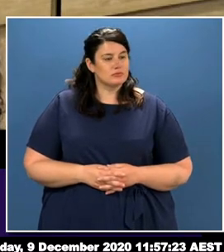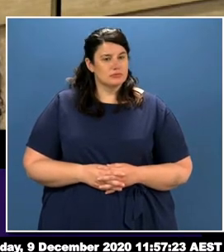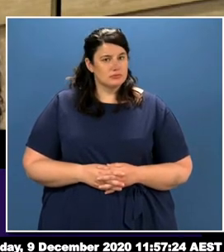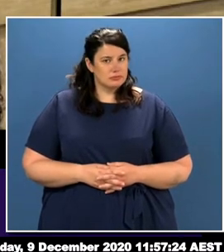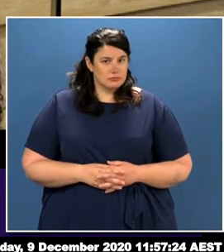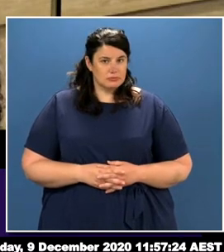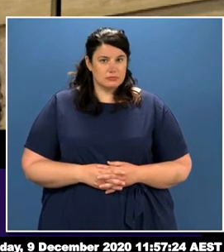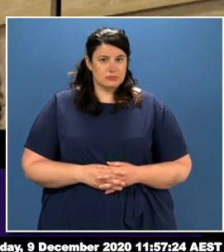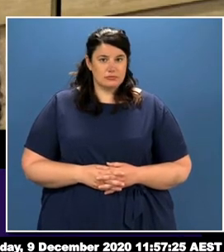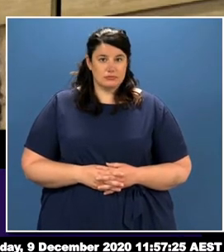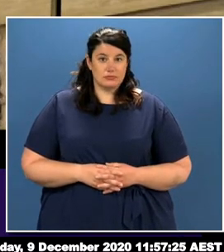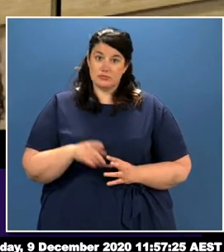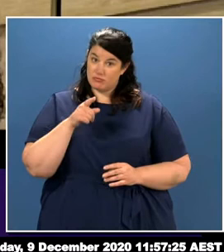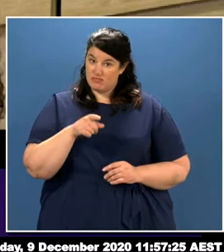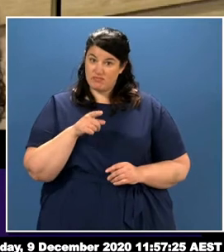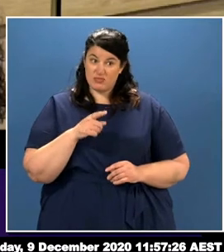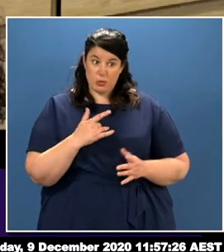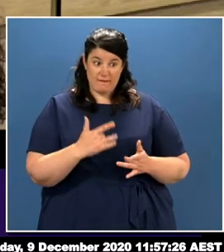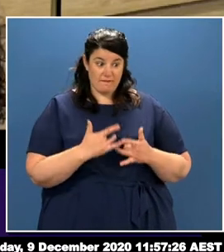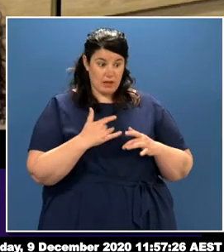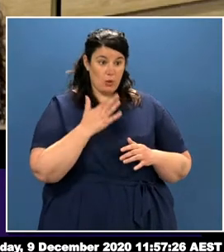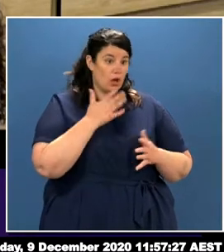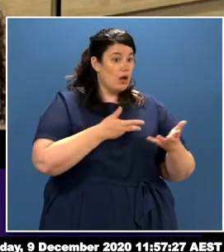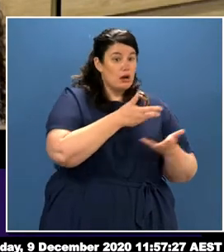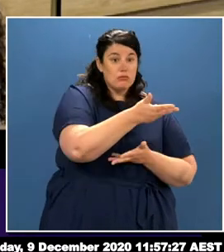You would say that you have had positive engagements with both those